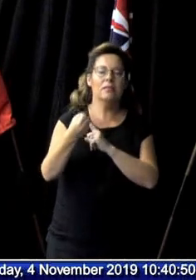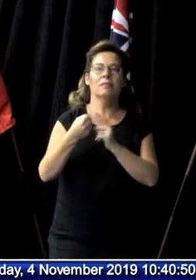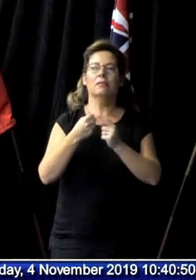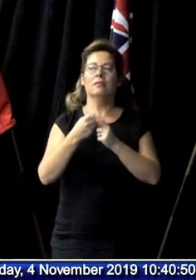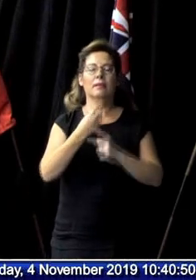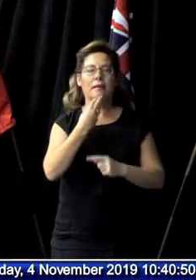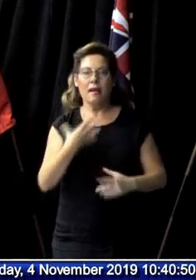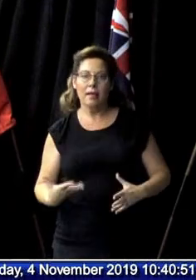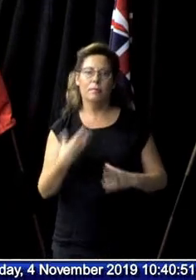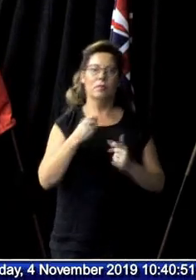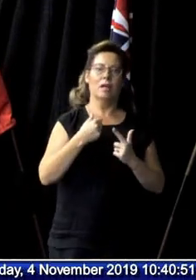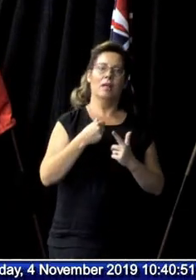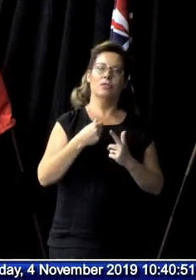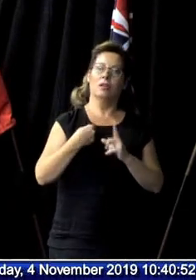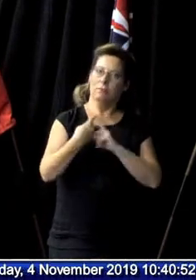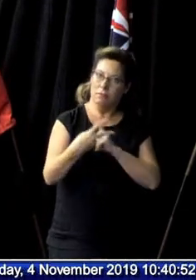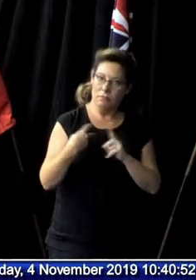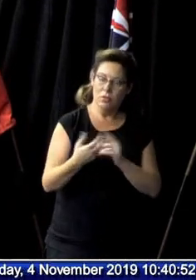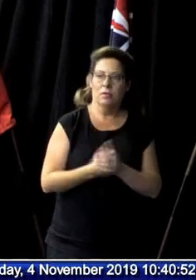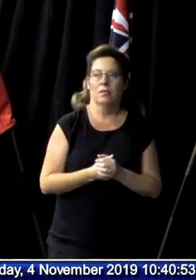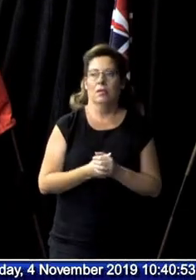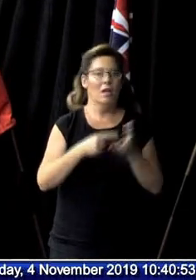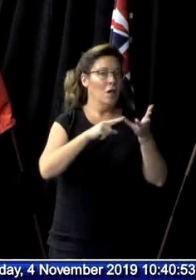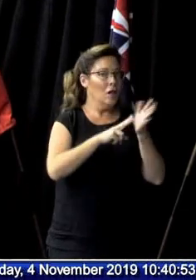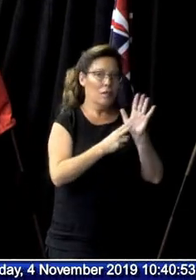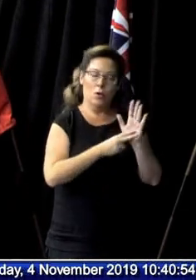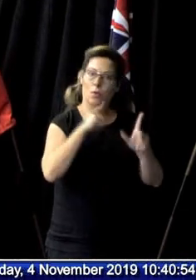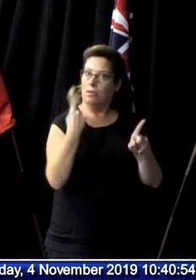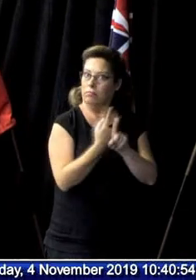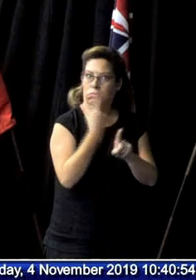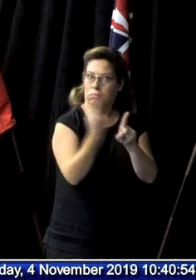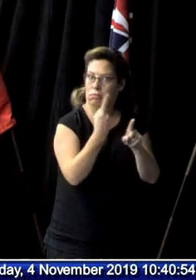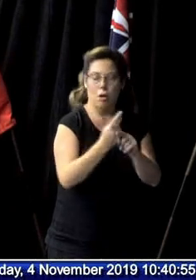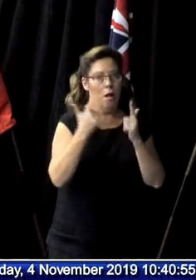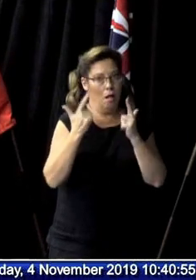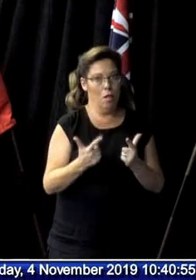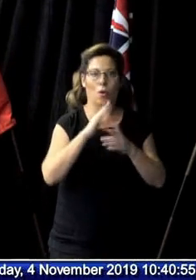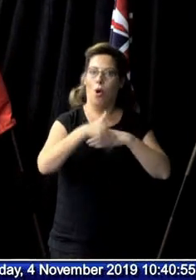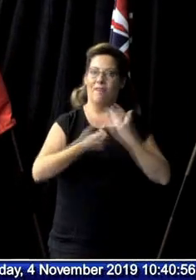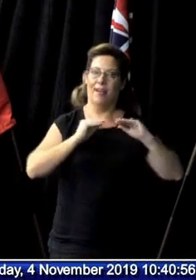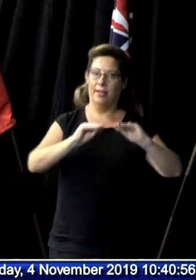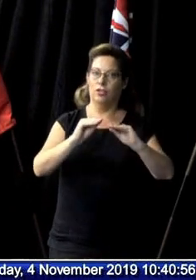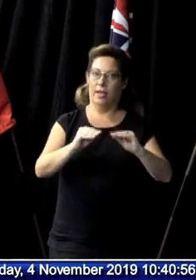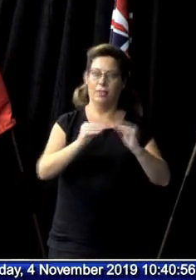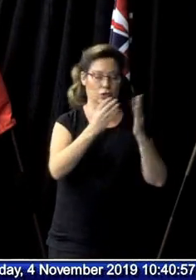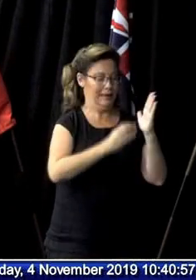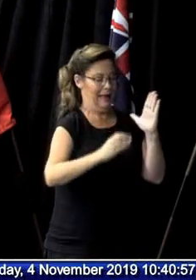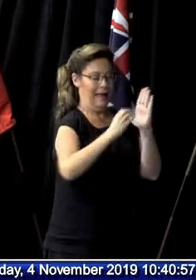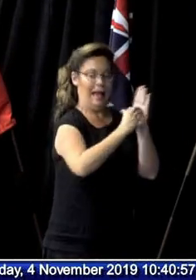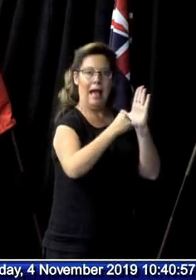The United Nations Convention has a lot to say about education. Article 24 recognises the right of people with disabilities to education